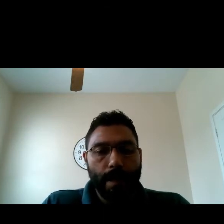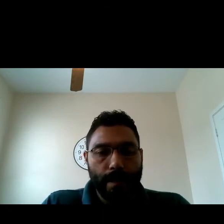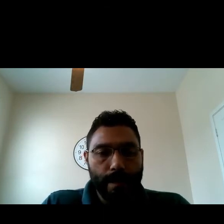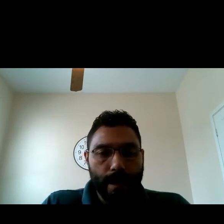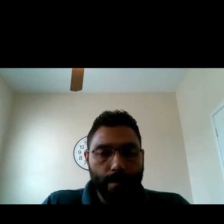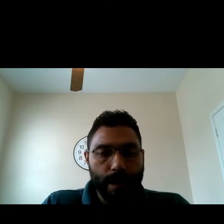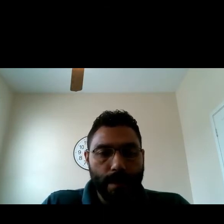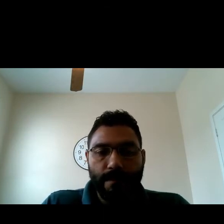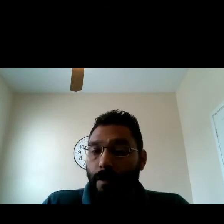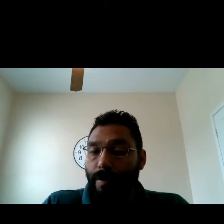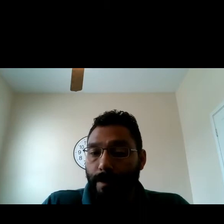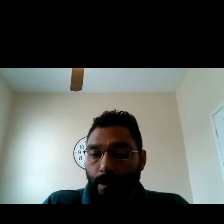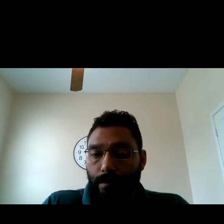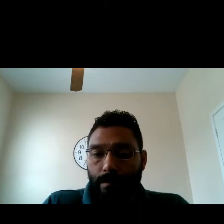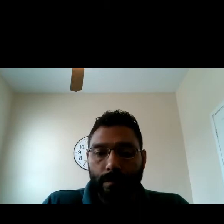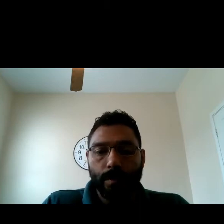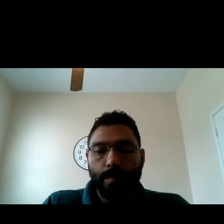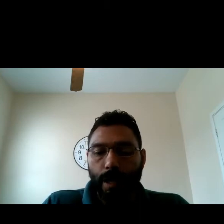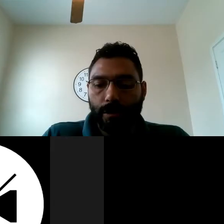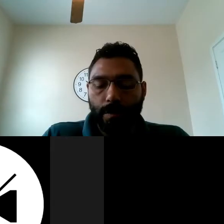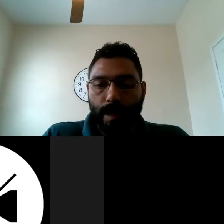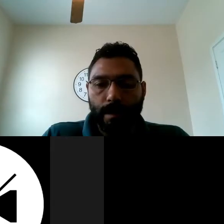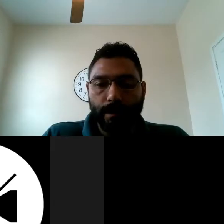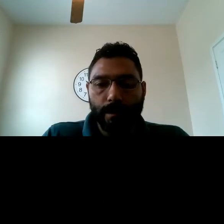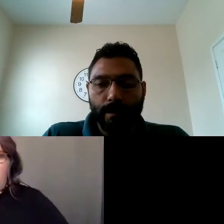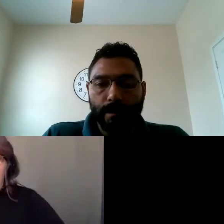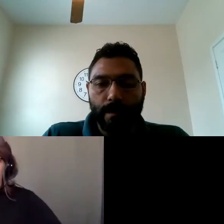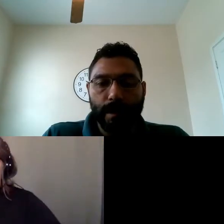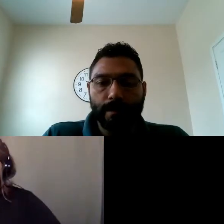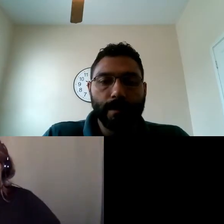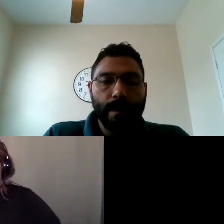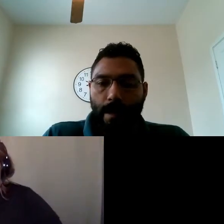meaning that we can refer people to vocational rehabilitation in the state of Texas.